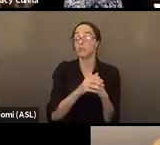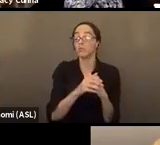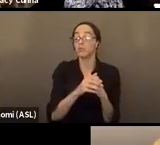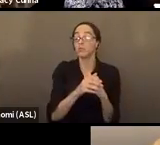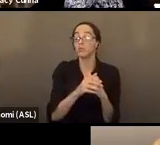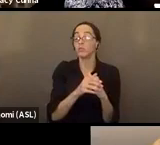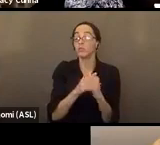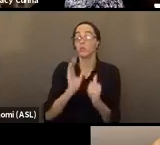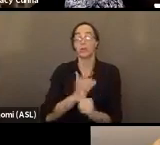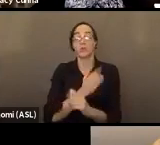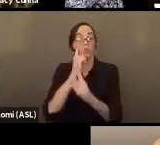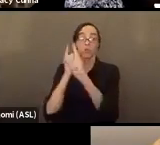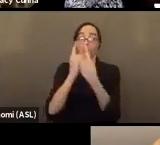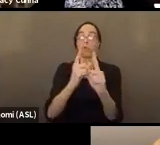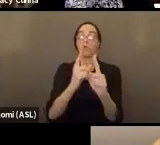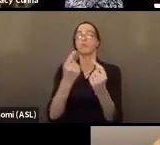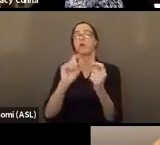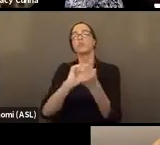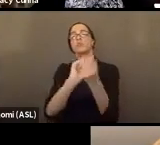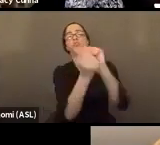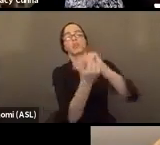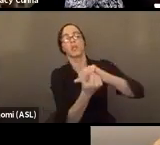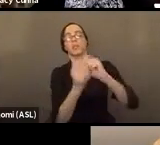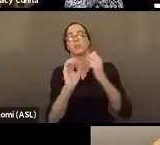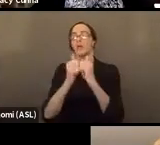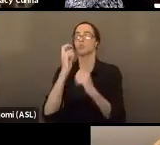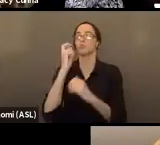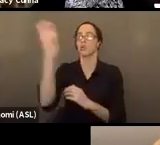is viewed and how all of our agencies are viewed to work together